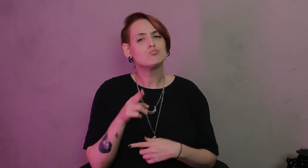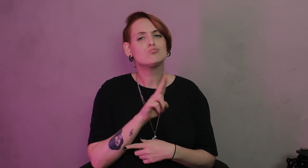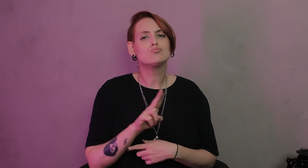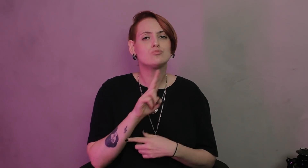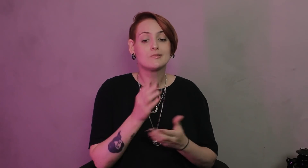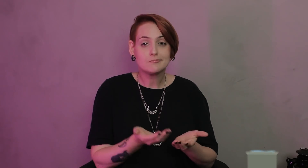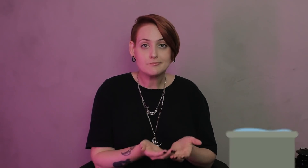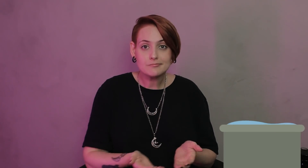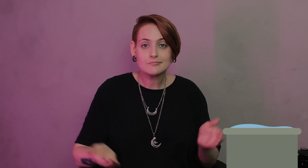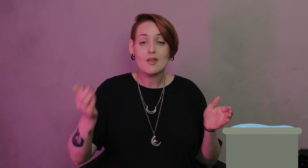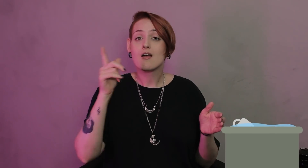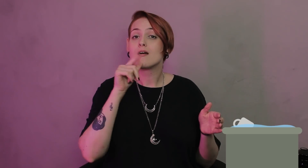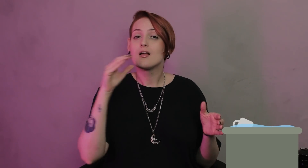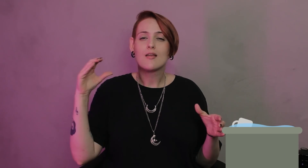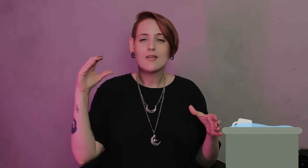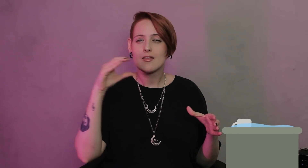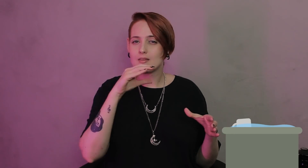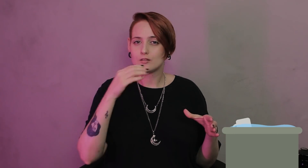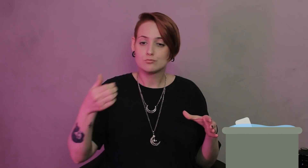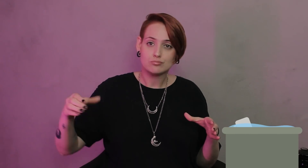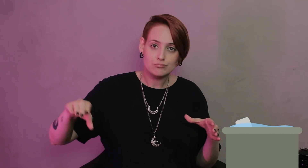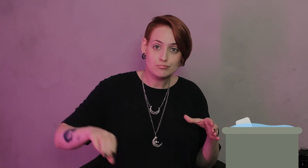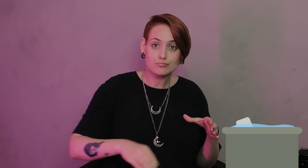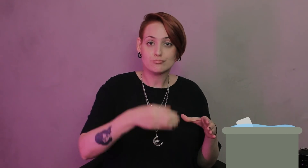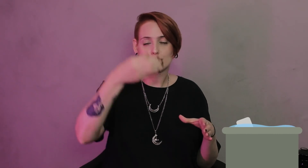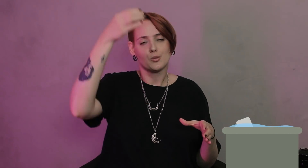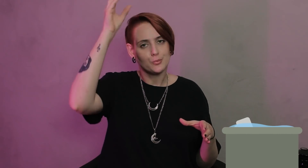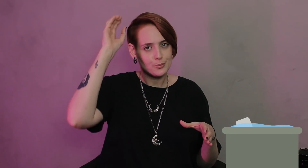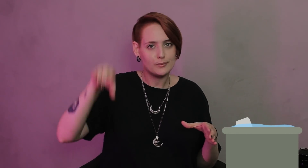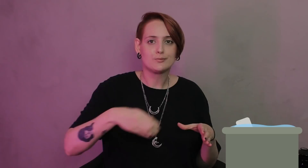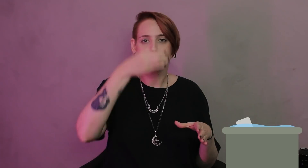and they bathed with a mug, inside a vase with heated water.